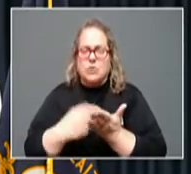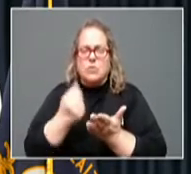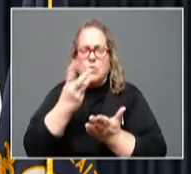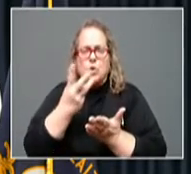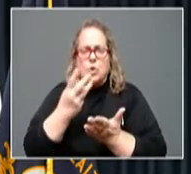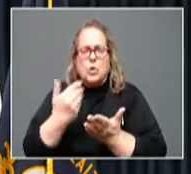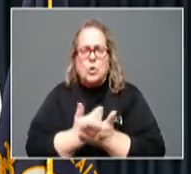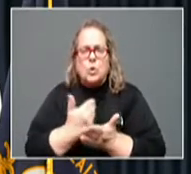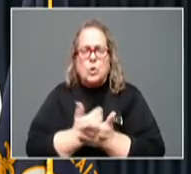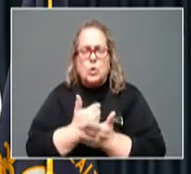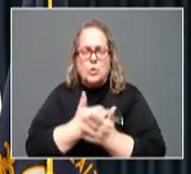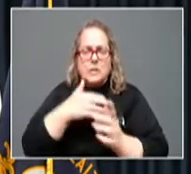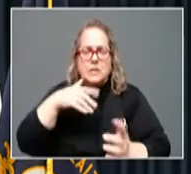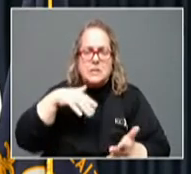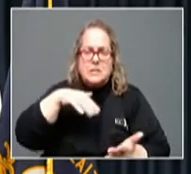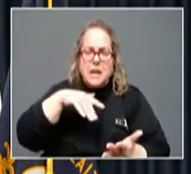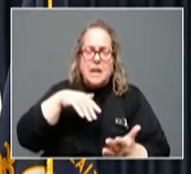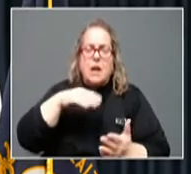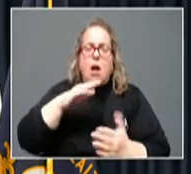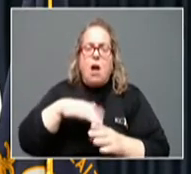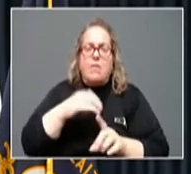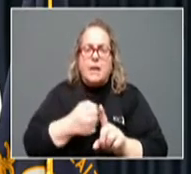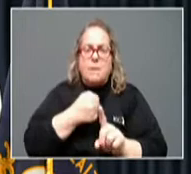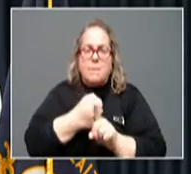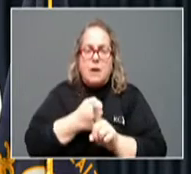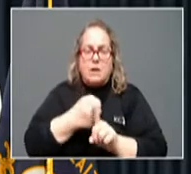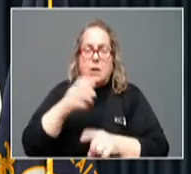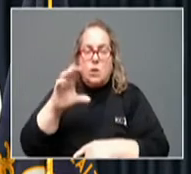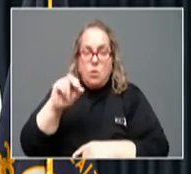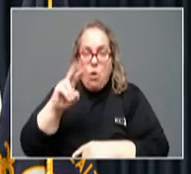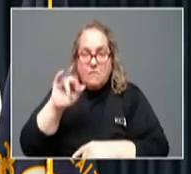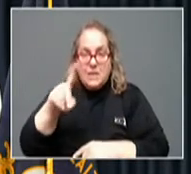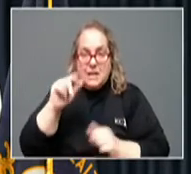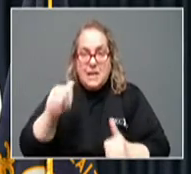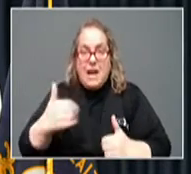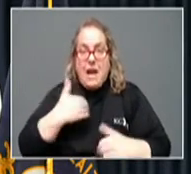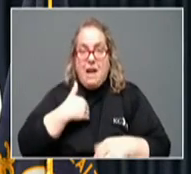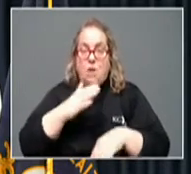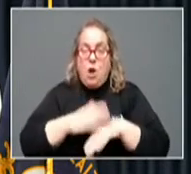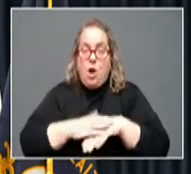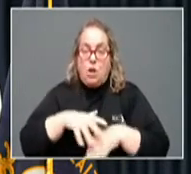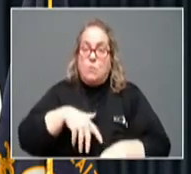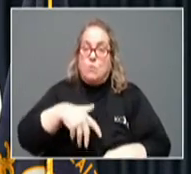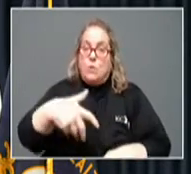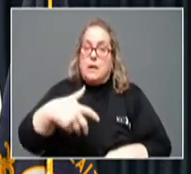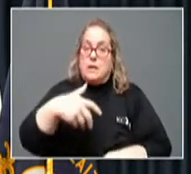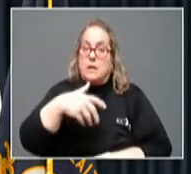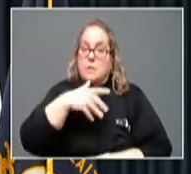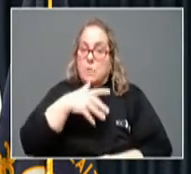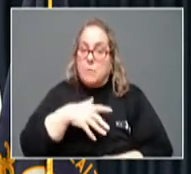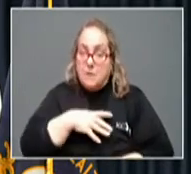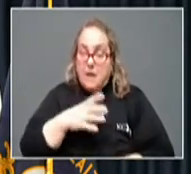that covid can have on pregnancy. Uh and then we'll come back with a couple other pieces of good news.